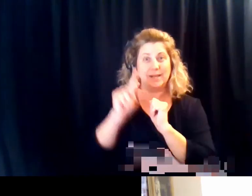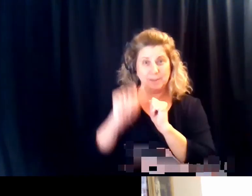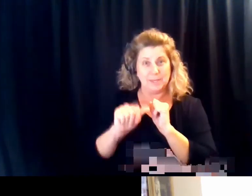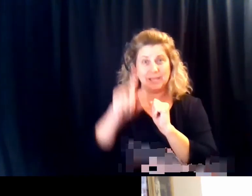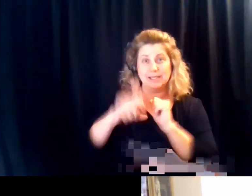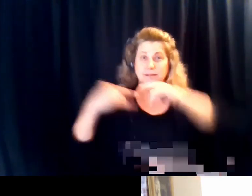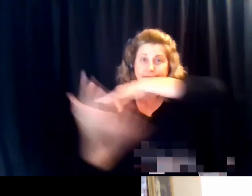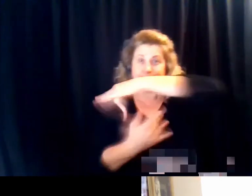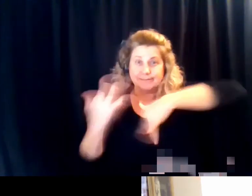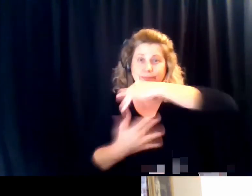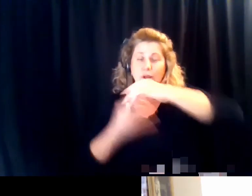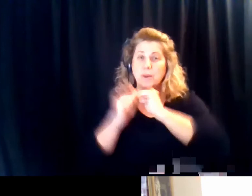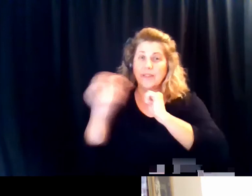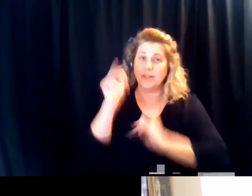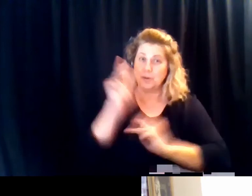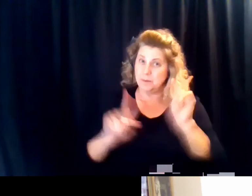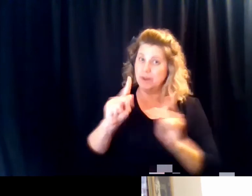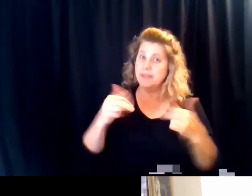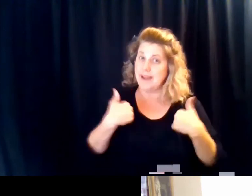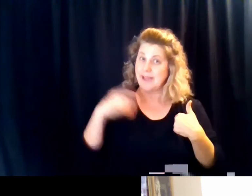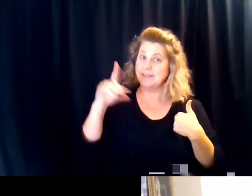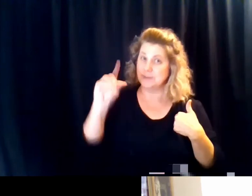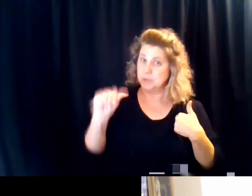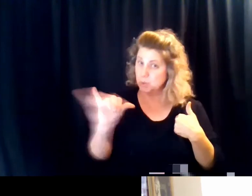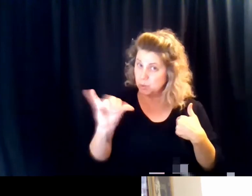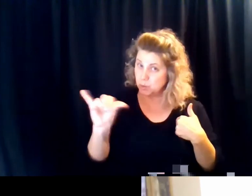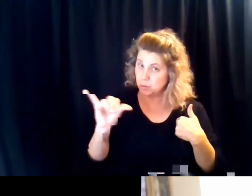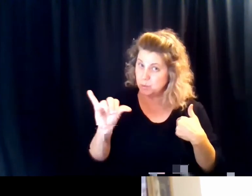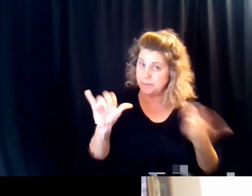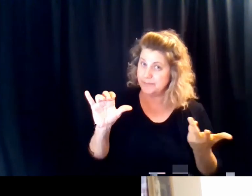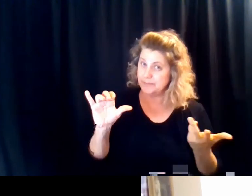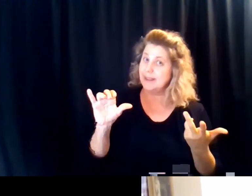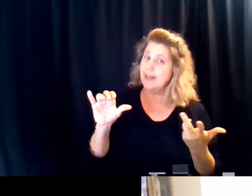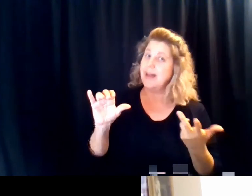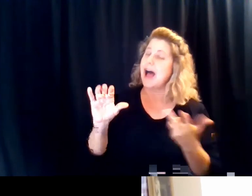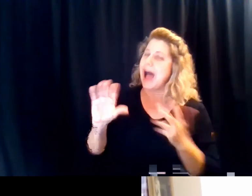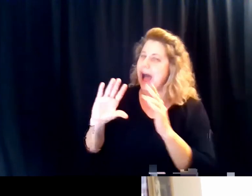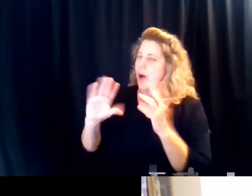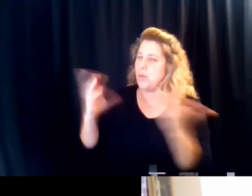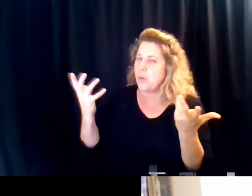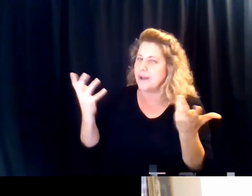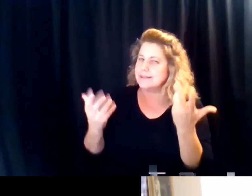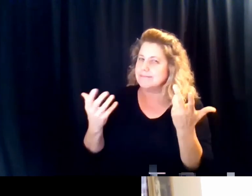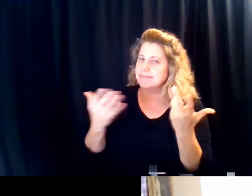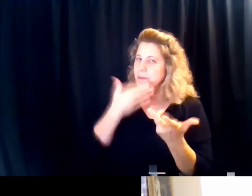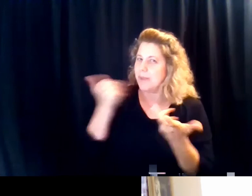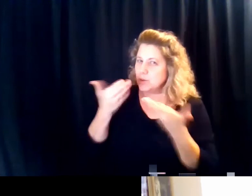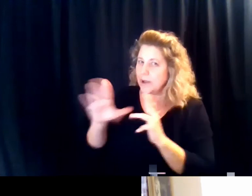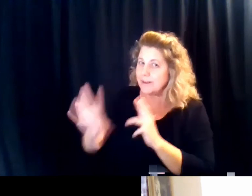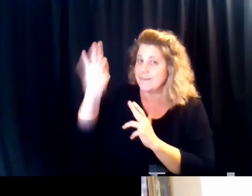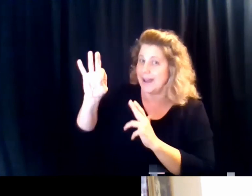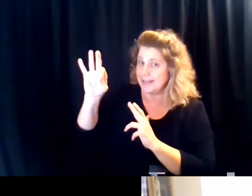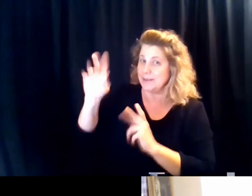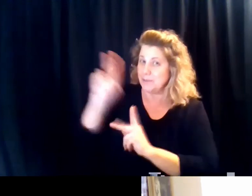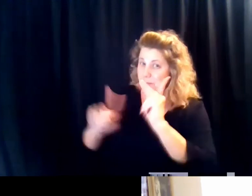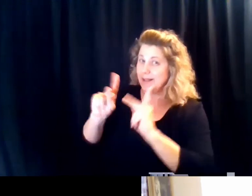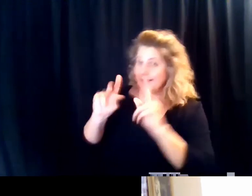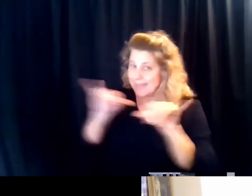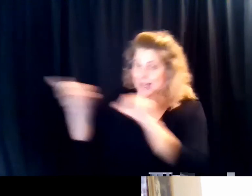Judith Heumann: Dignified respected for who we are and no other group plays around with their words you know black African American